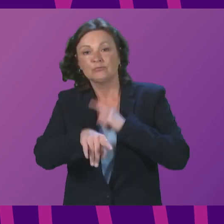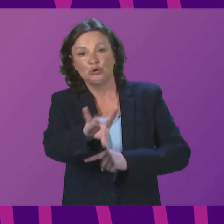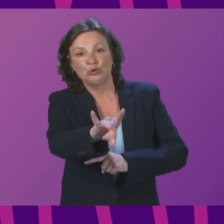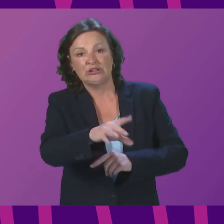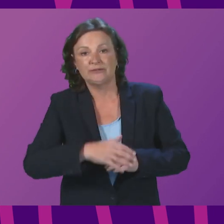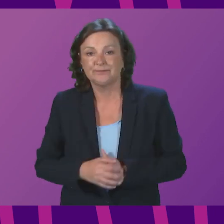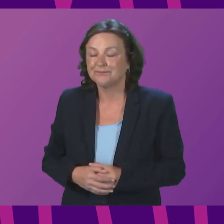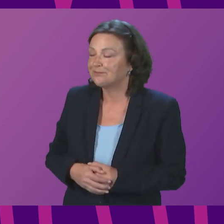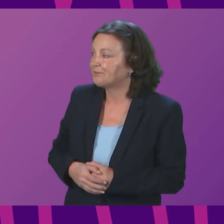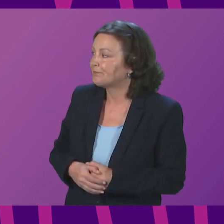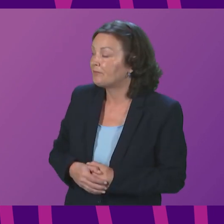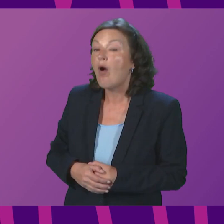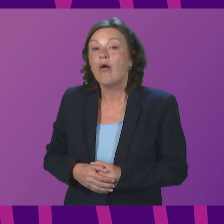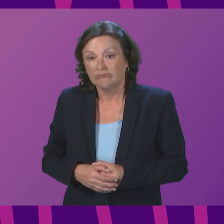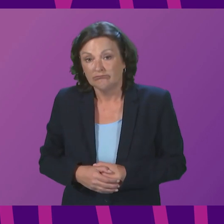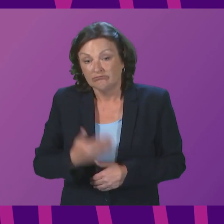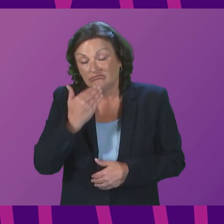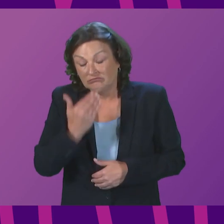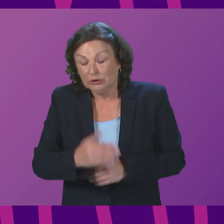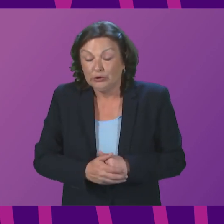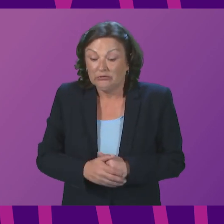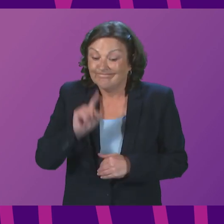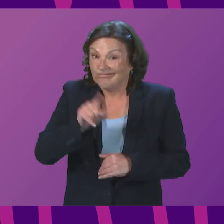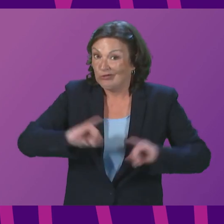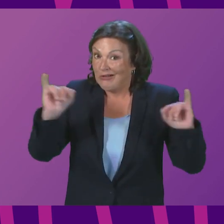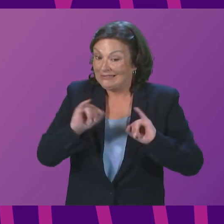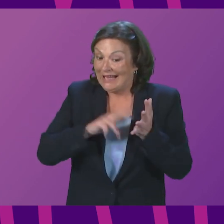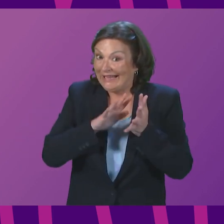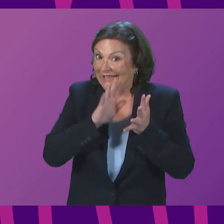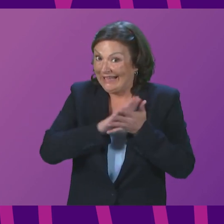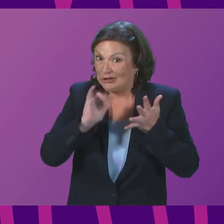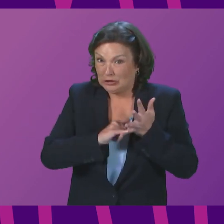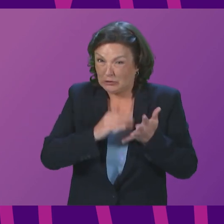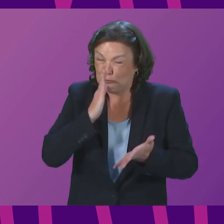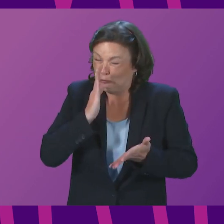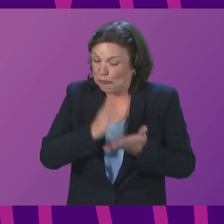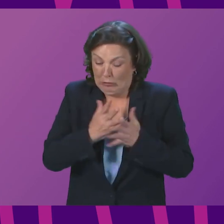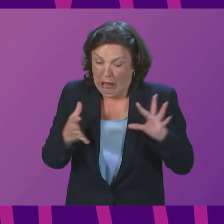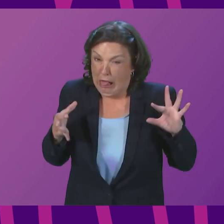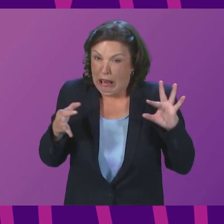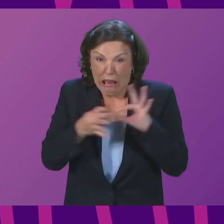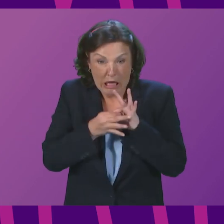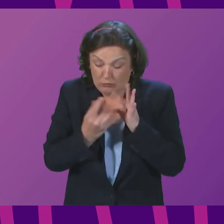The crisis in our national health service is directly linked to what is going on right now in social care.